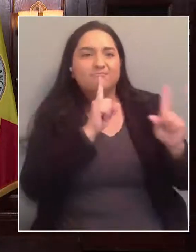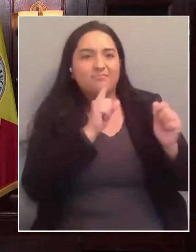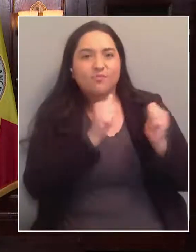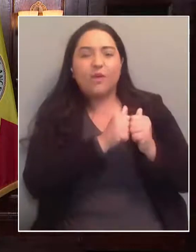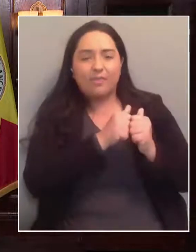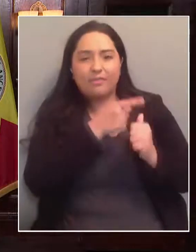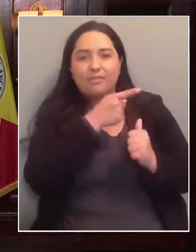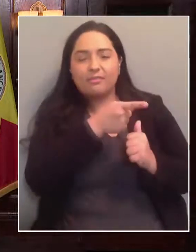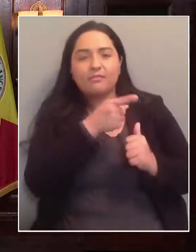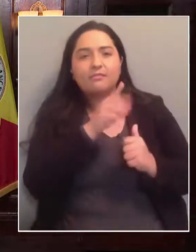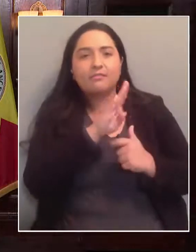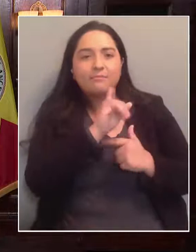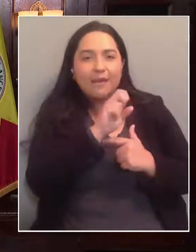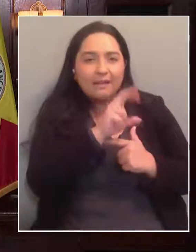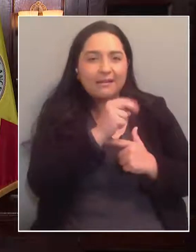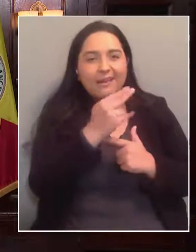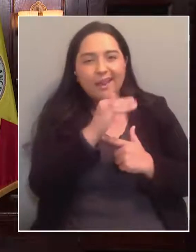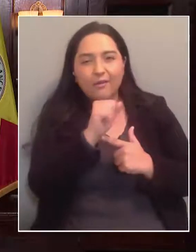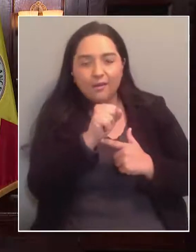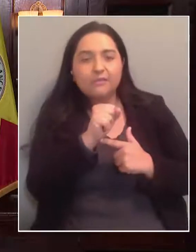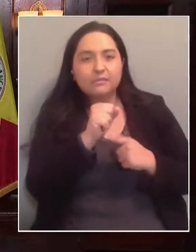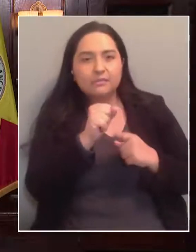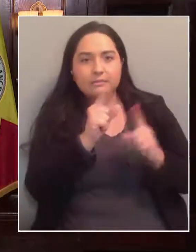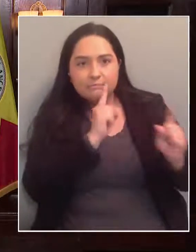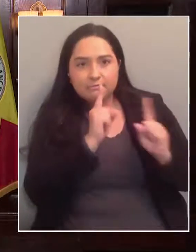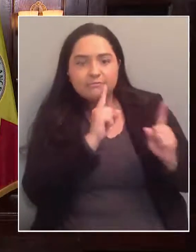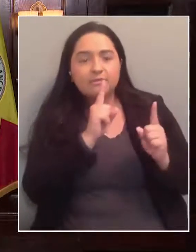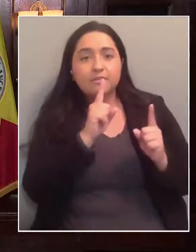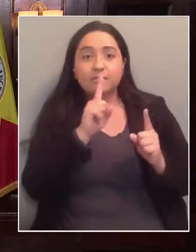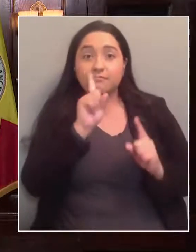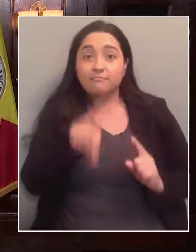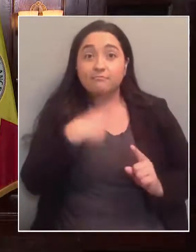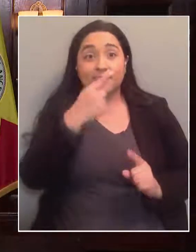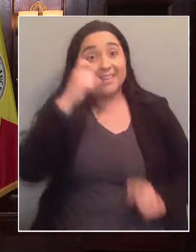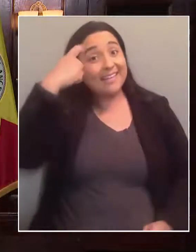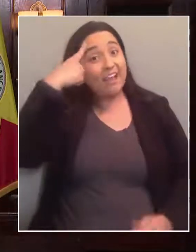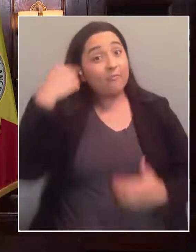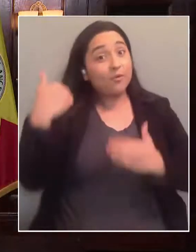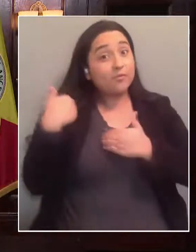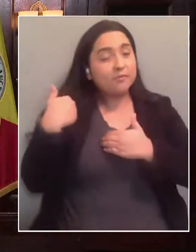MEMBERS OF THE IN-COMING ADMINISTRATION, IT'S NOT THE SINGLE RESPONSIBILITY OF GOVERNMENT.